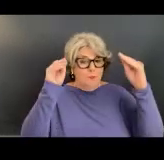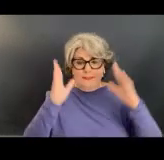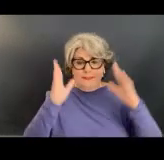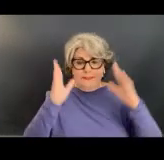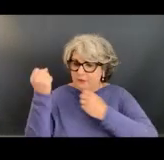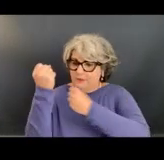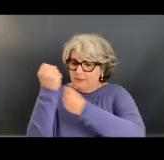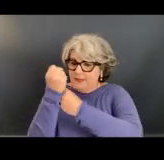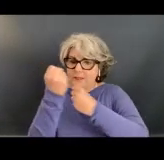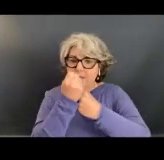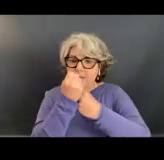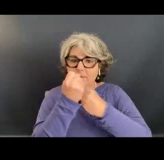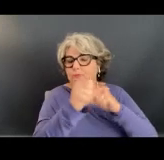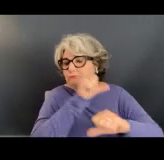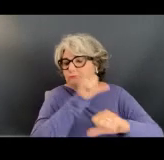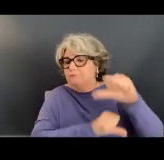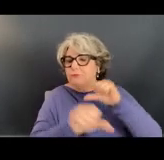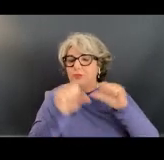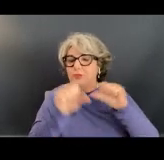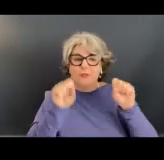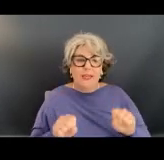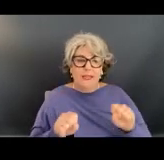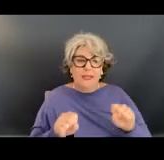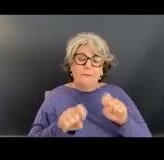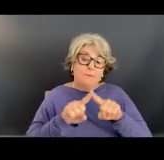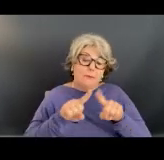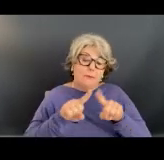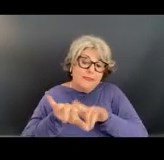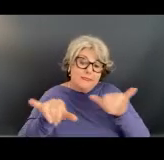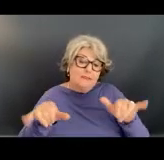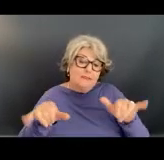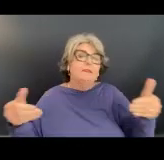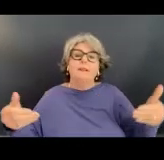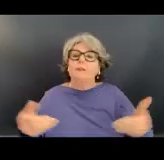support each other while also introducing them to educational